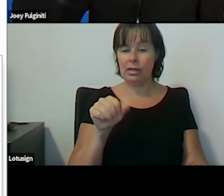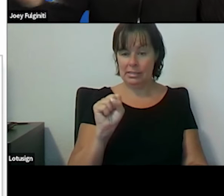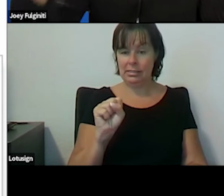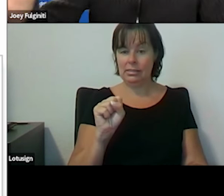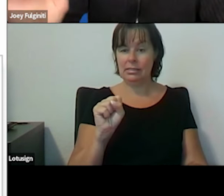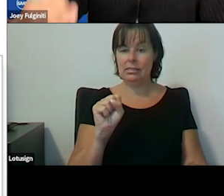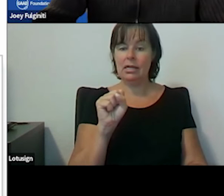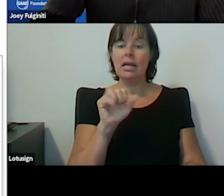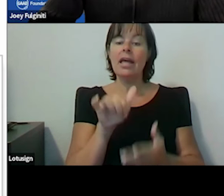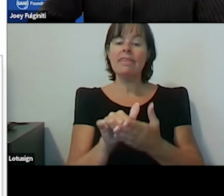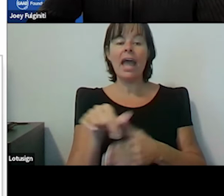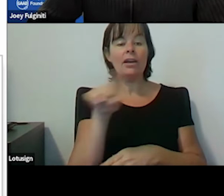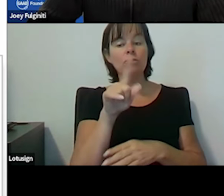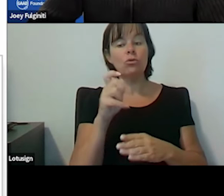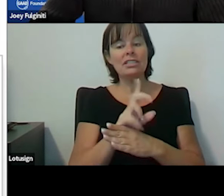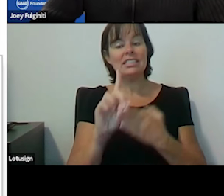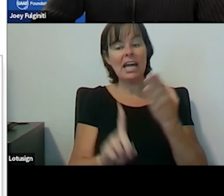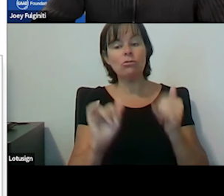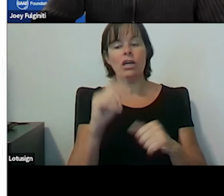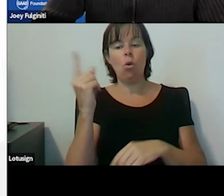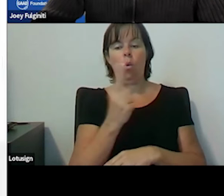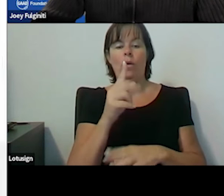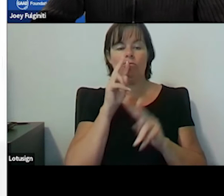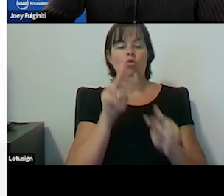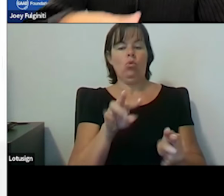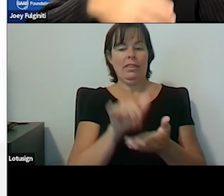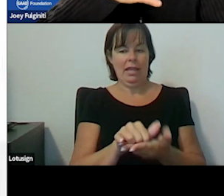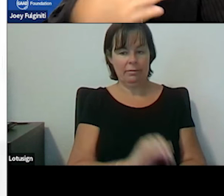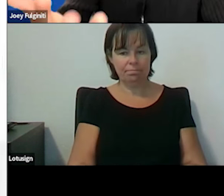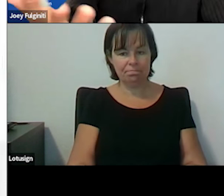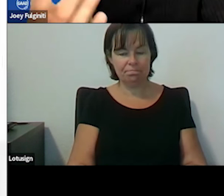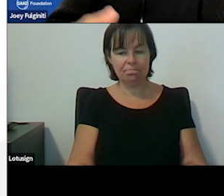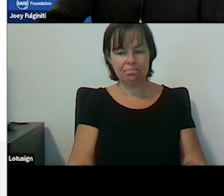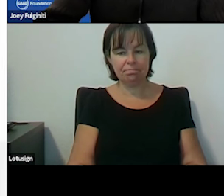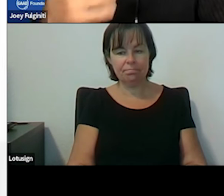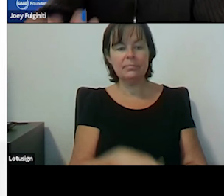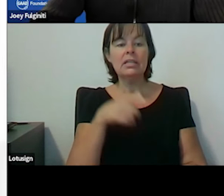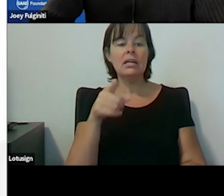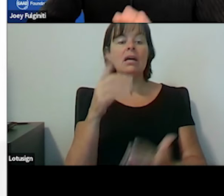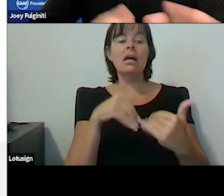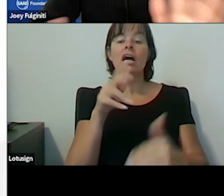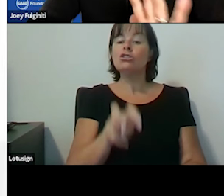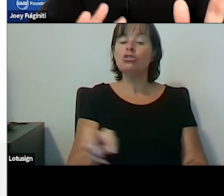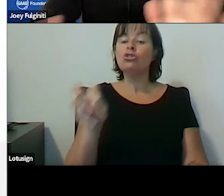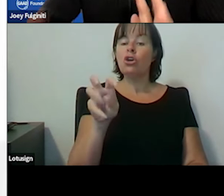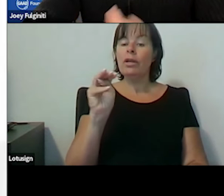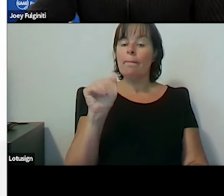can always look at as they're designing valuable source journey maps this journey map doesn't go